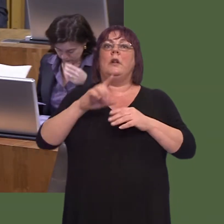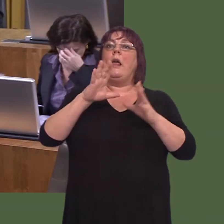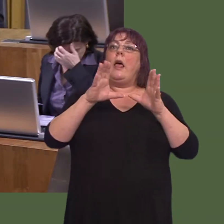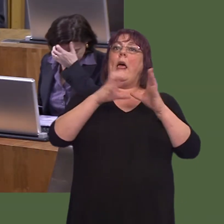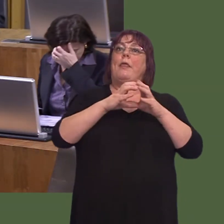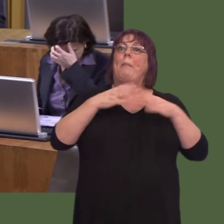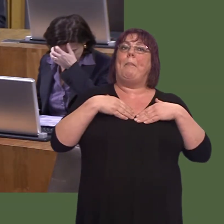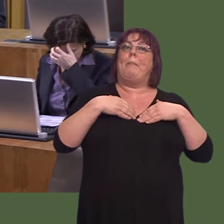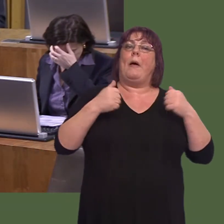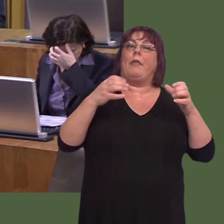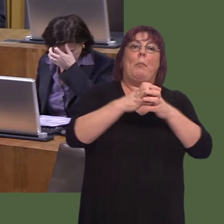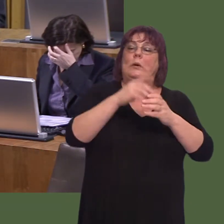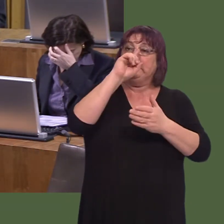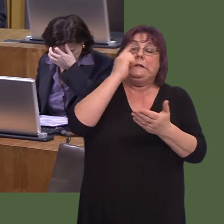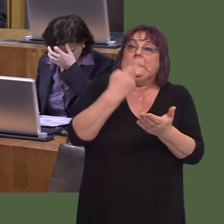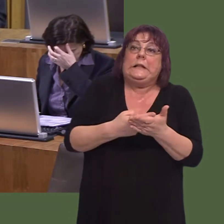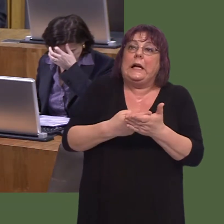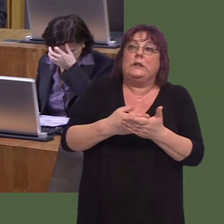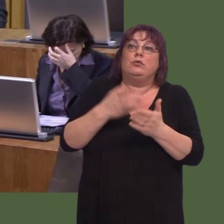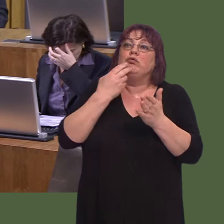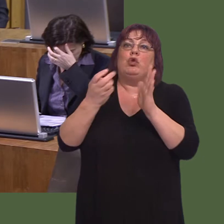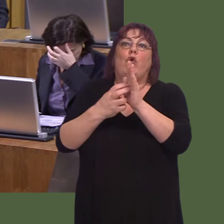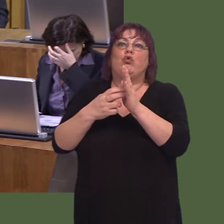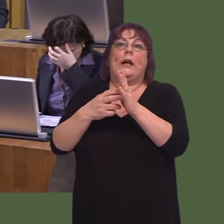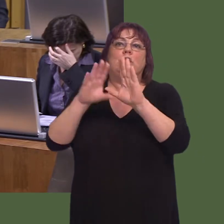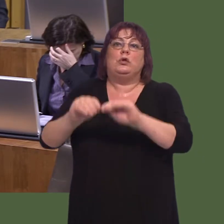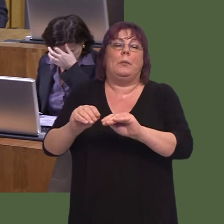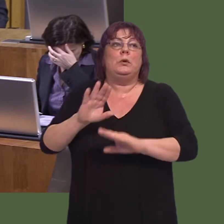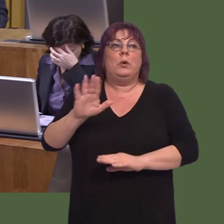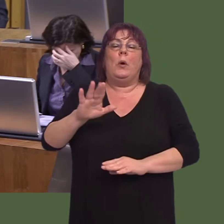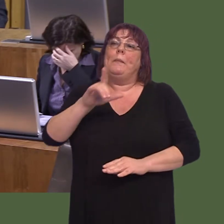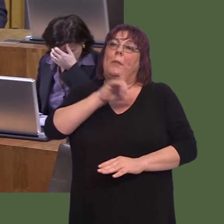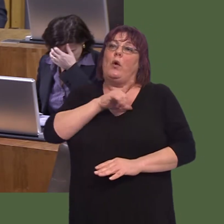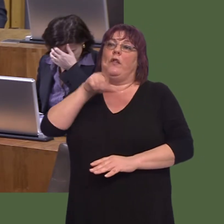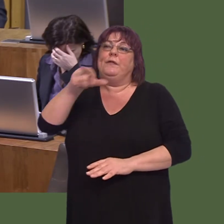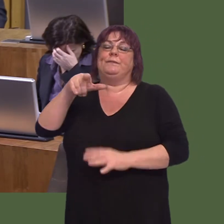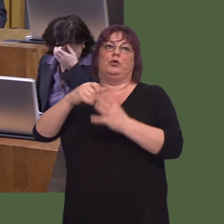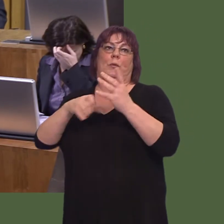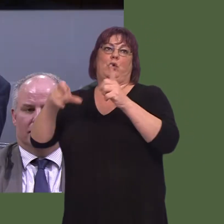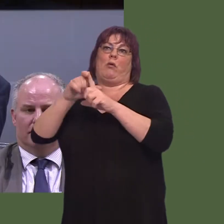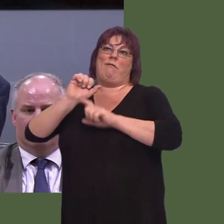that have been placed before them as a result of Shropdoc's own financial situation, which we hope can be resolved.